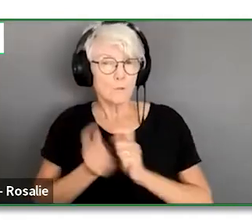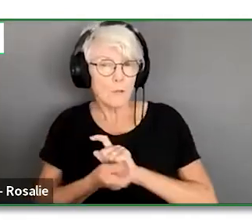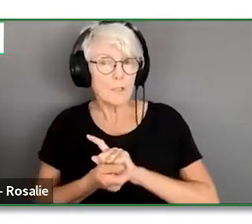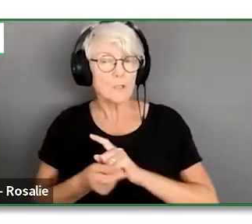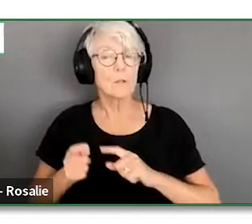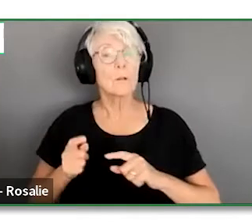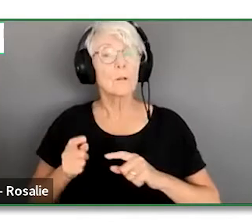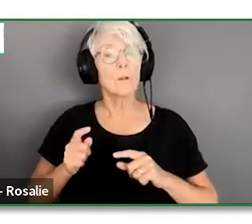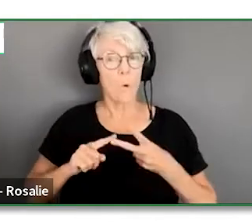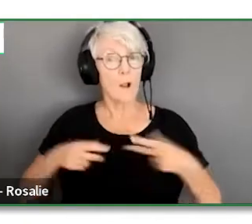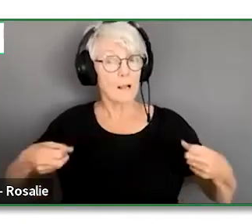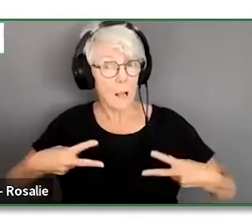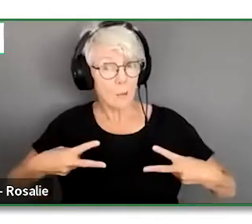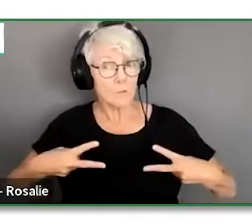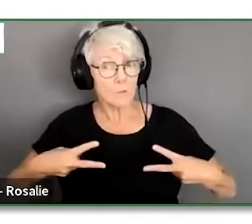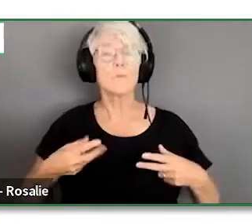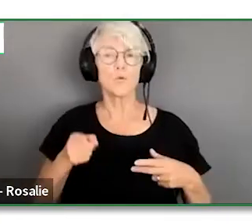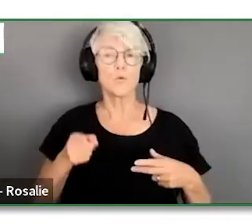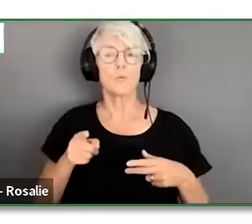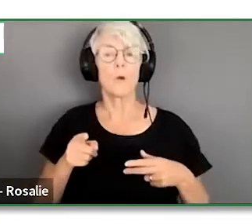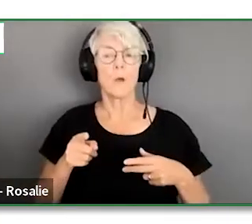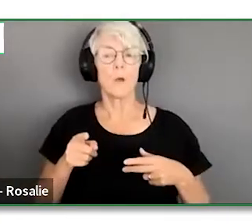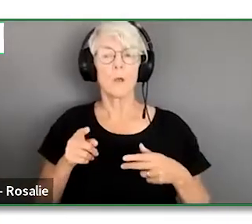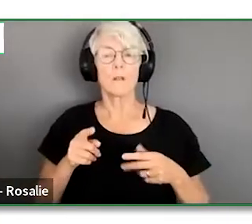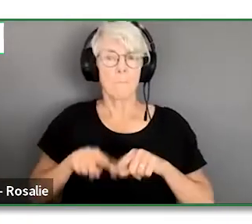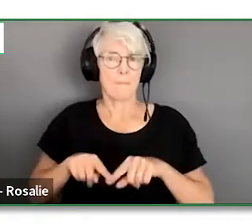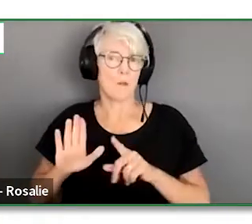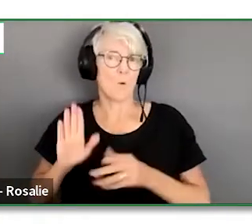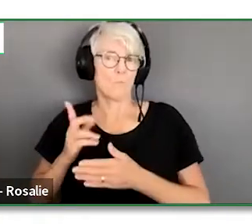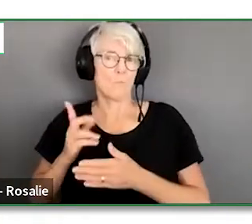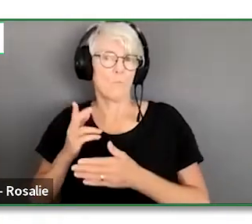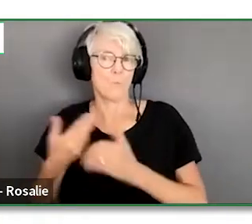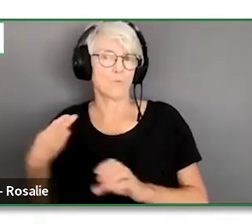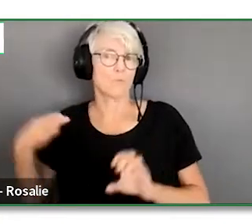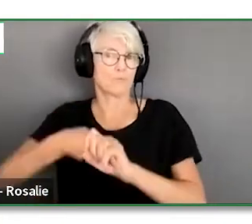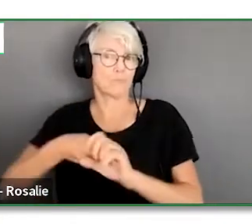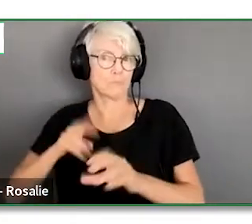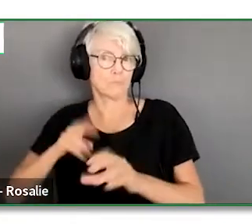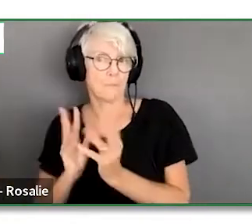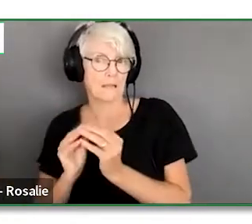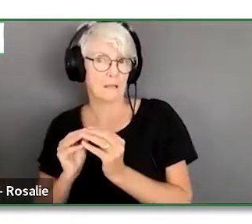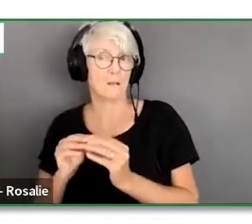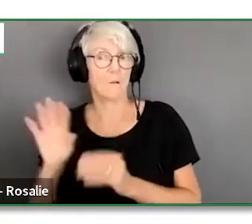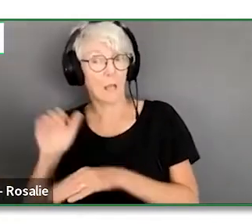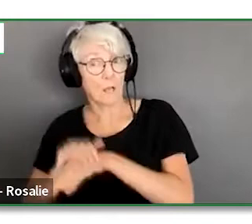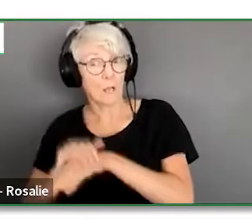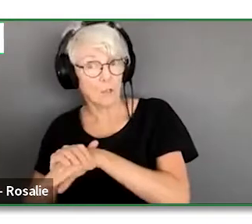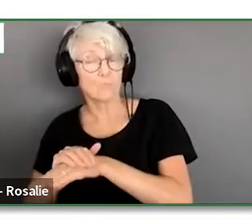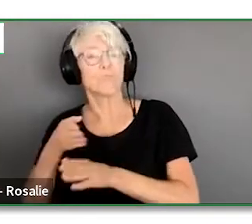channel selected by each attendee. Welcome Marie-Hélène.